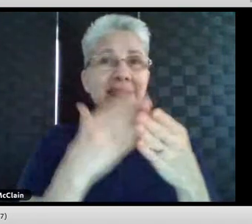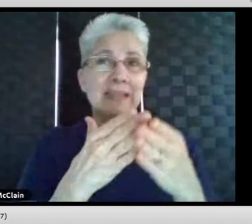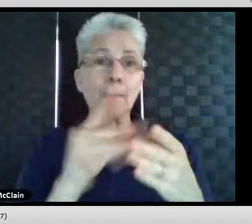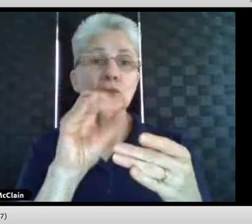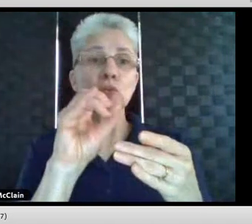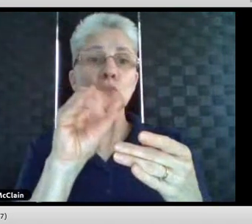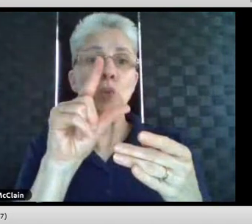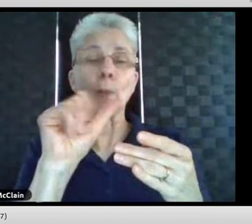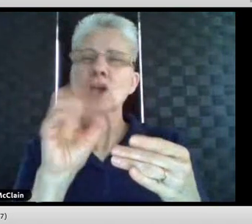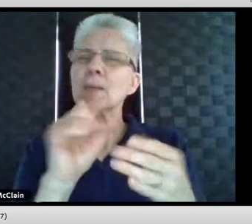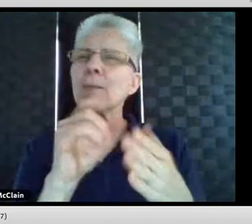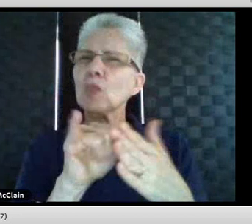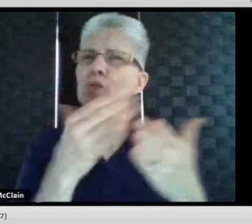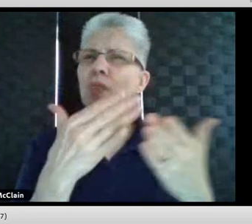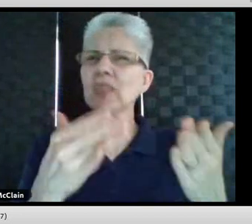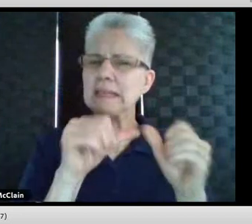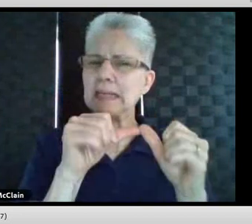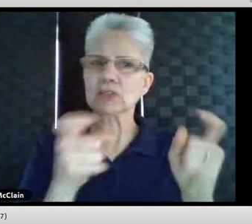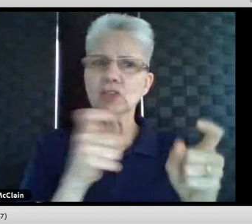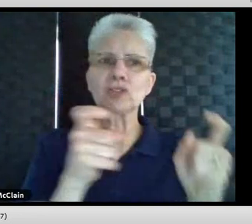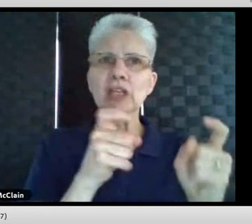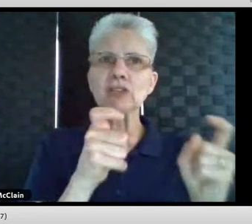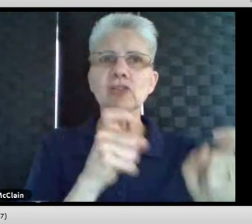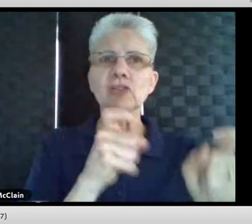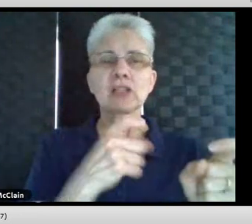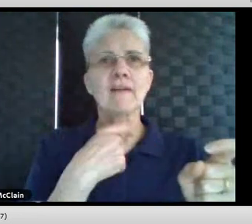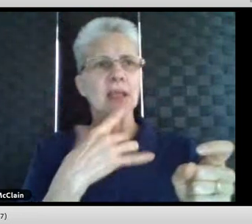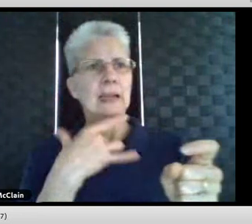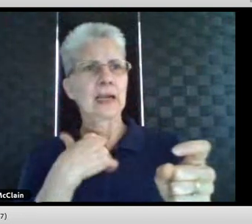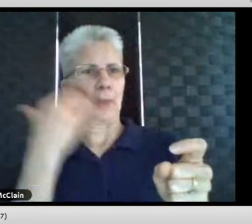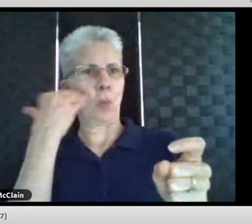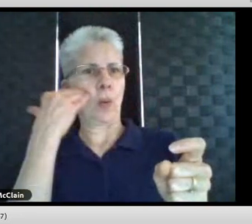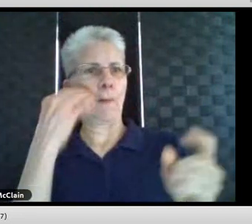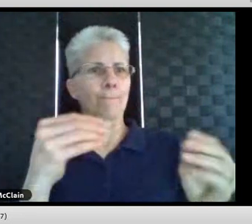but those are things that constantly change and I feel like I need to be more aware of.